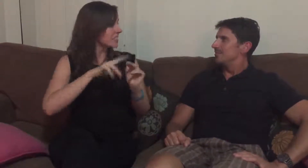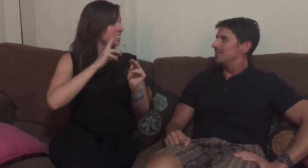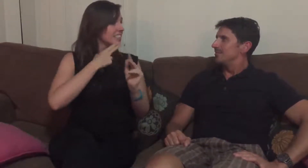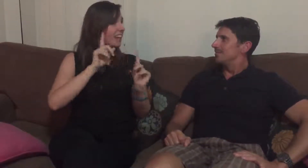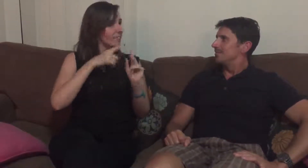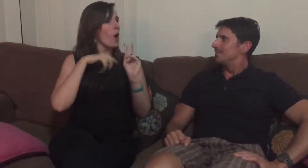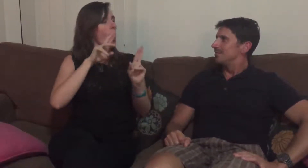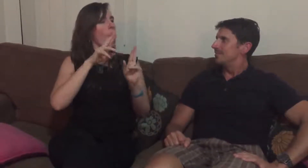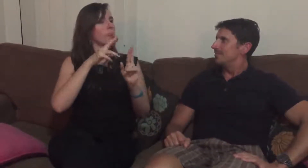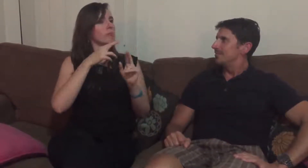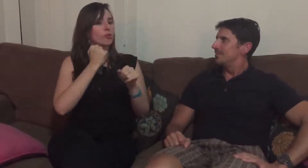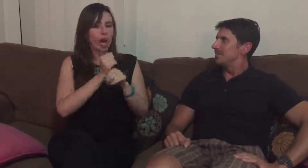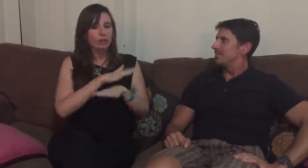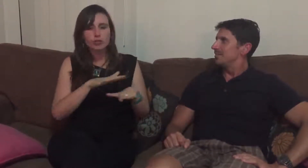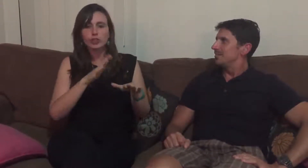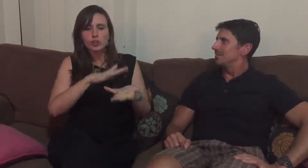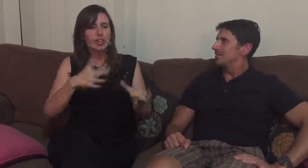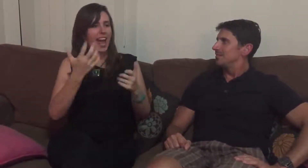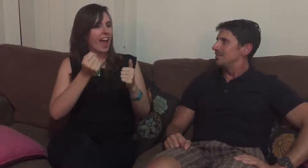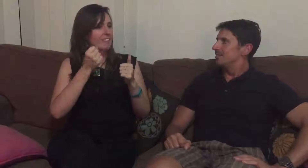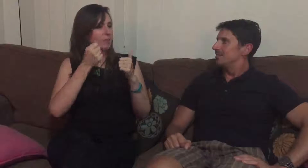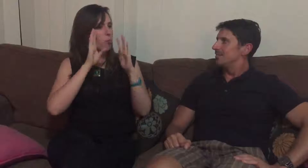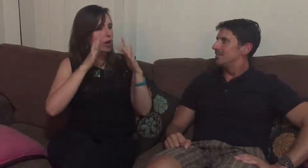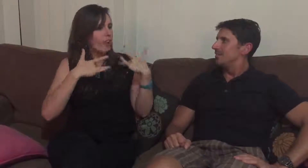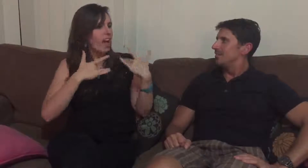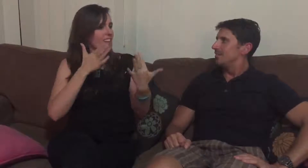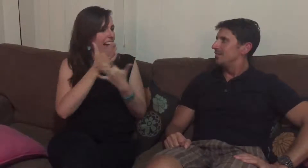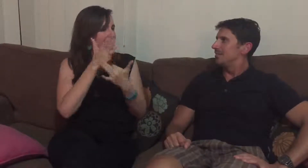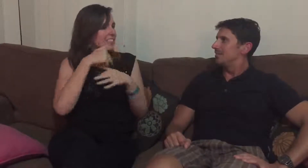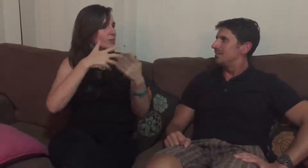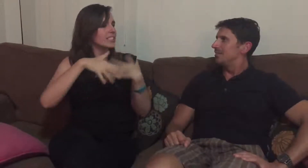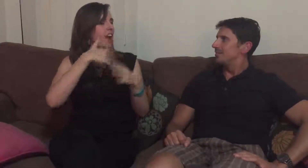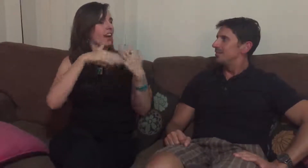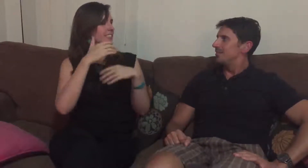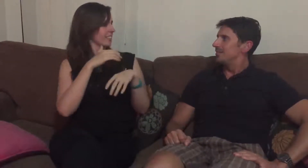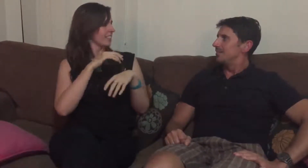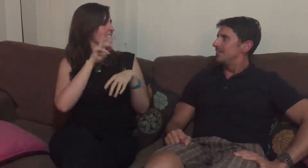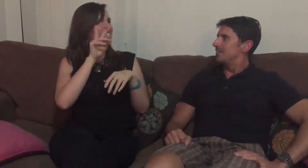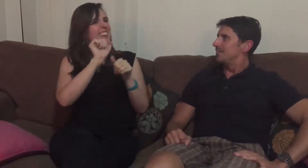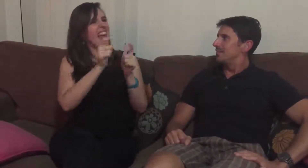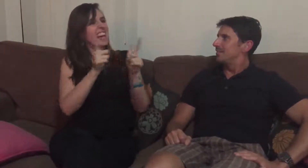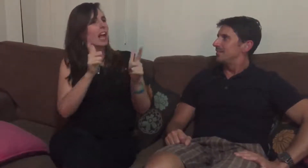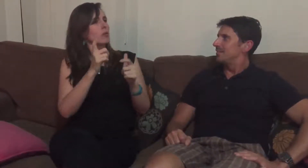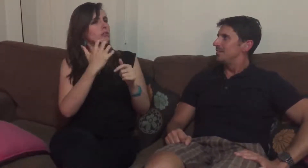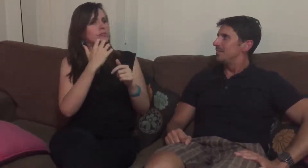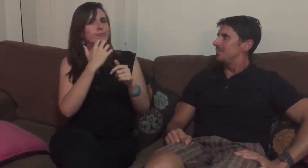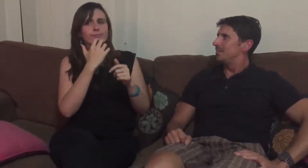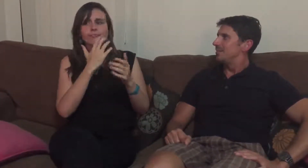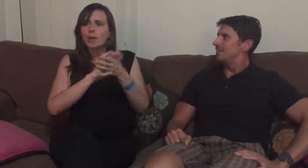Some of them might be deaf. So I hope their life experiences and access to what they need in their life